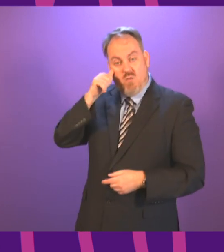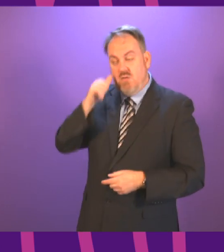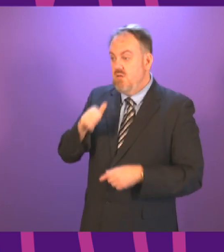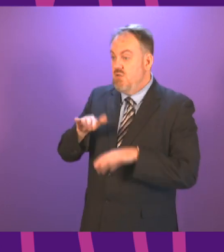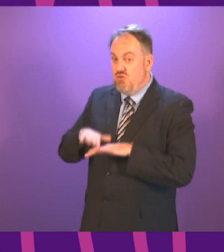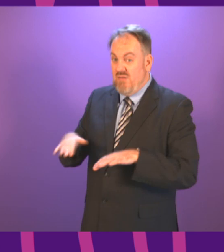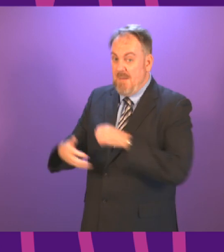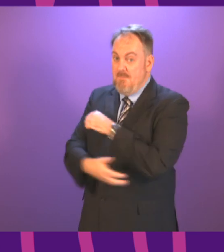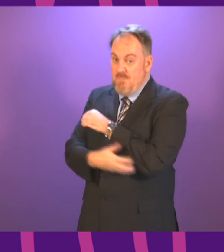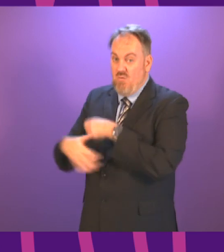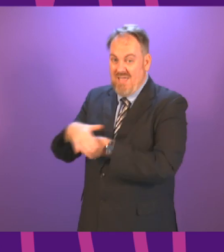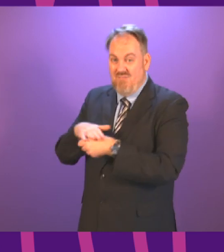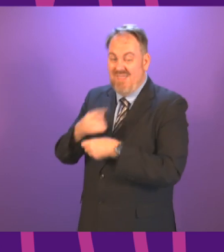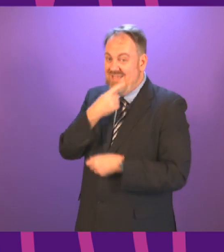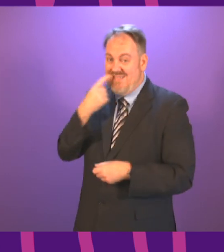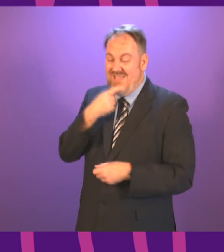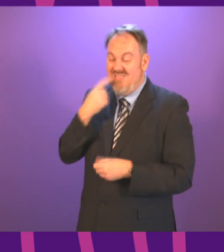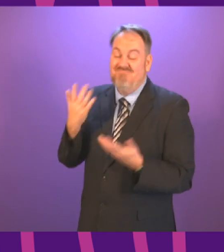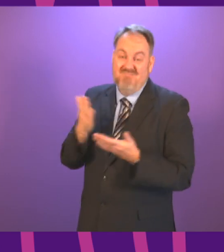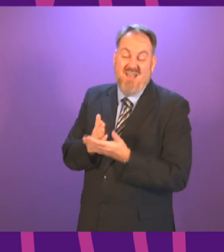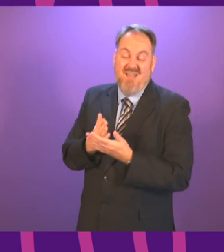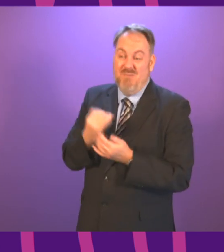areas are more likely to have higher levels of tooth decay.